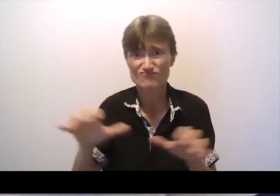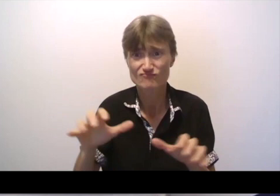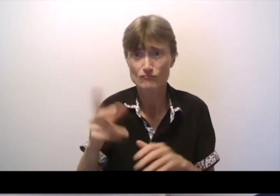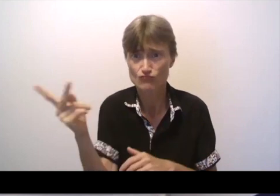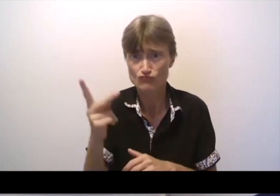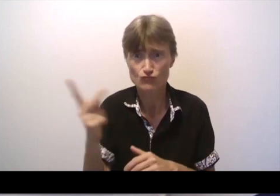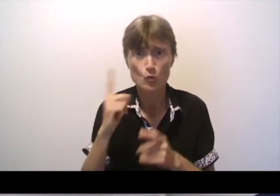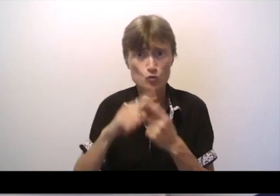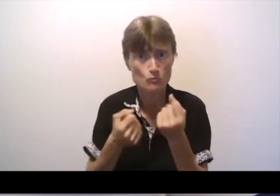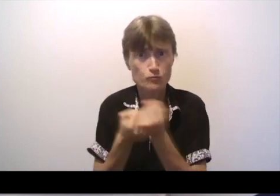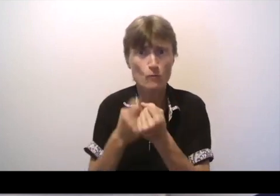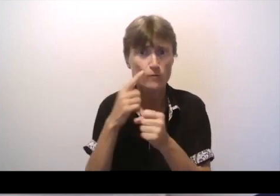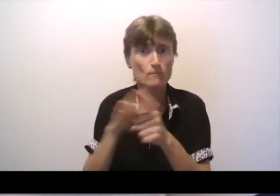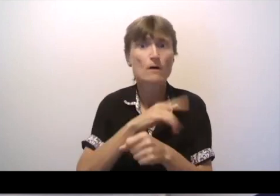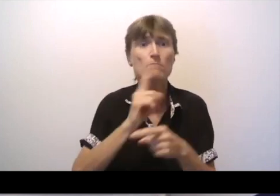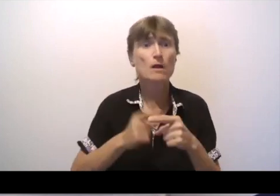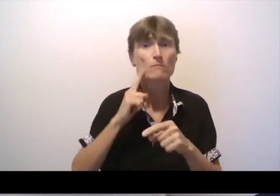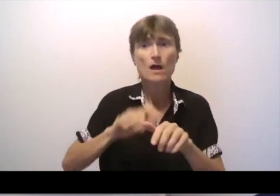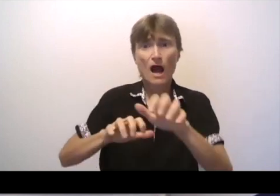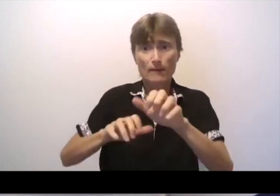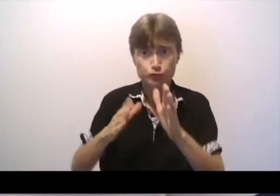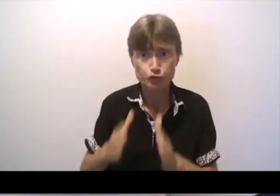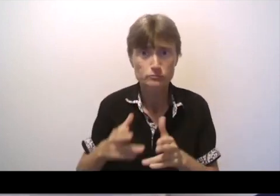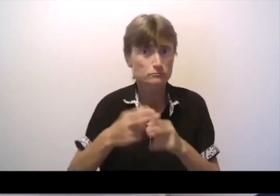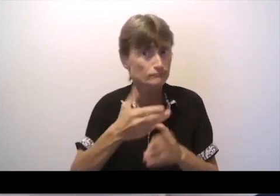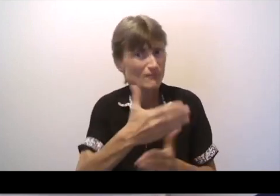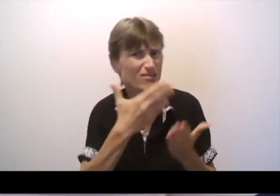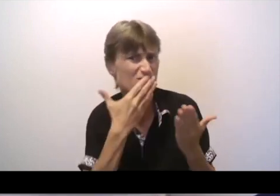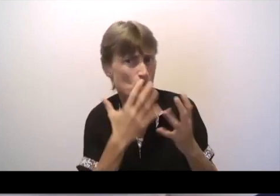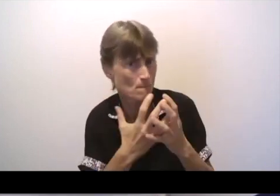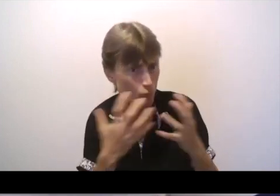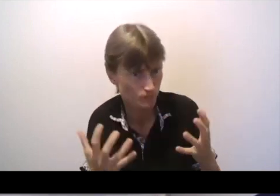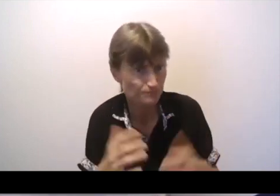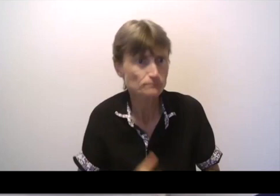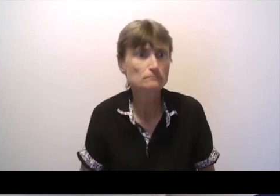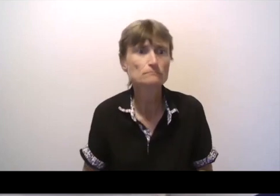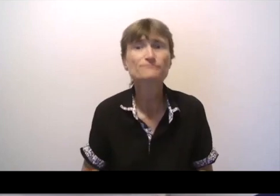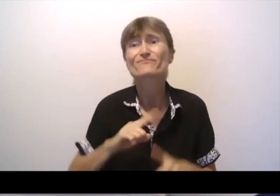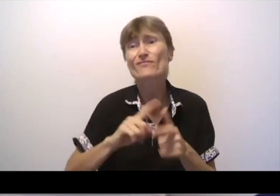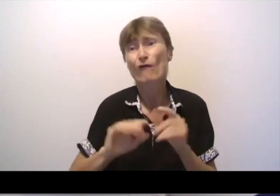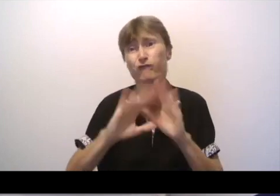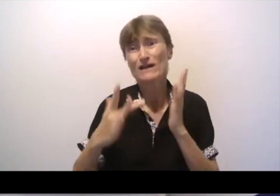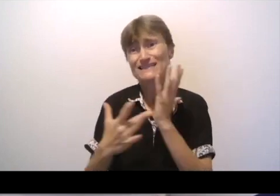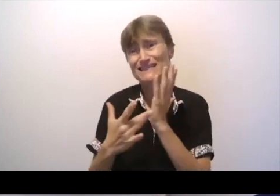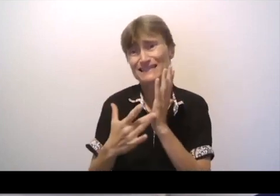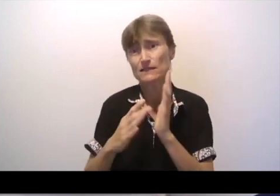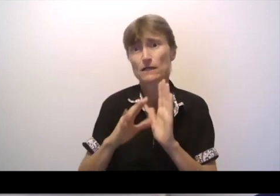um to our captioner sandra as well thank you so much and then of course behind the scenes uh we've got barbara bryan